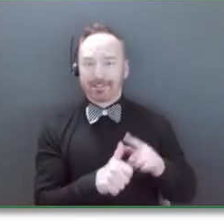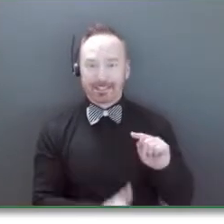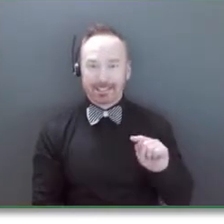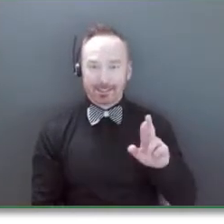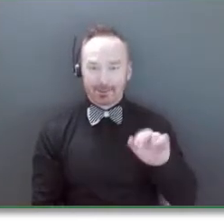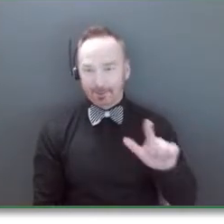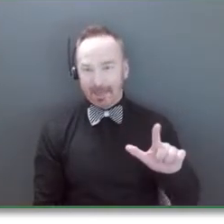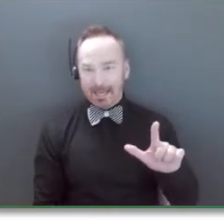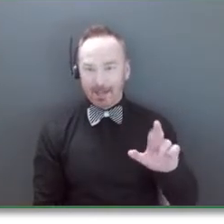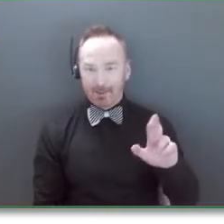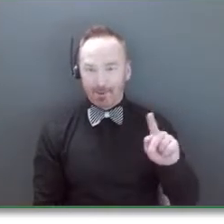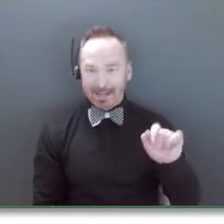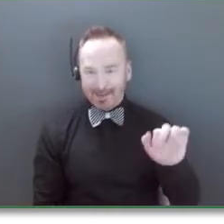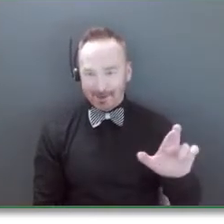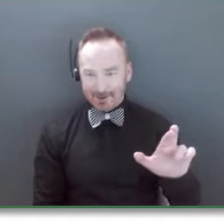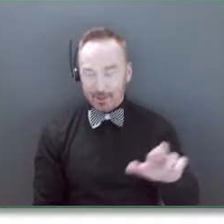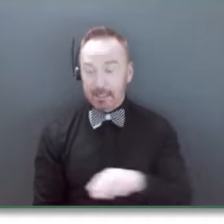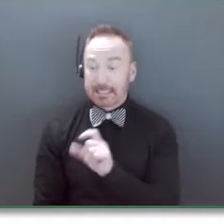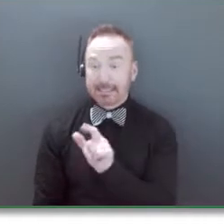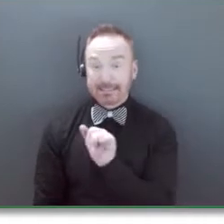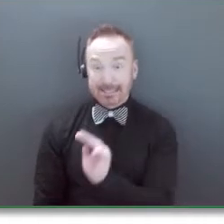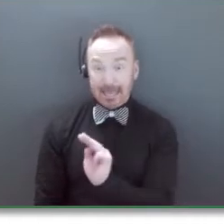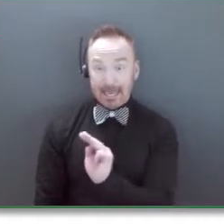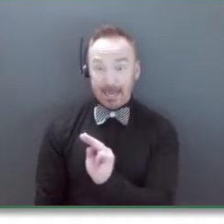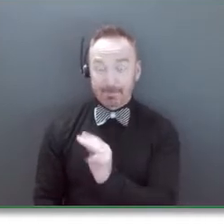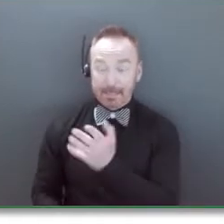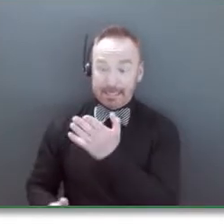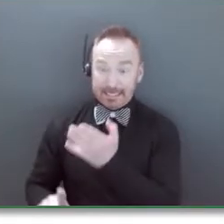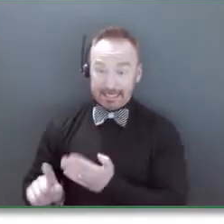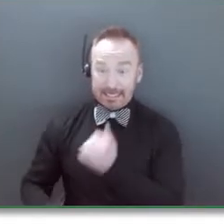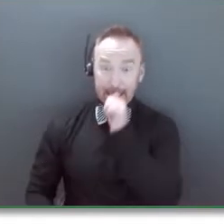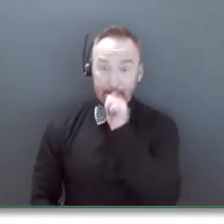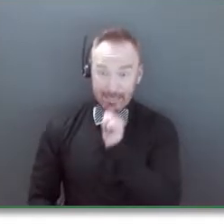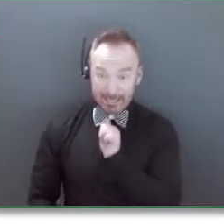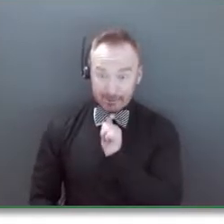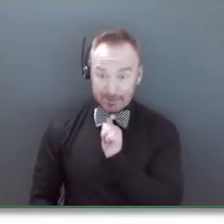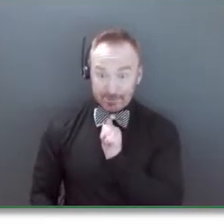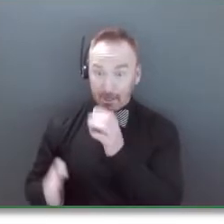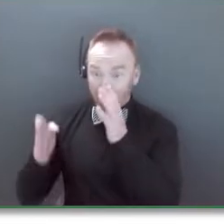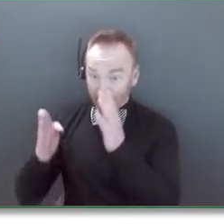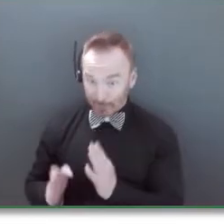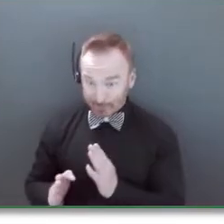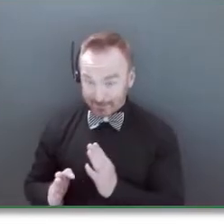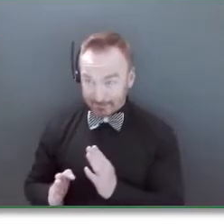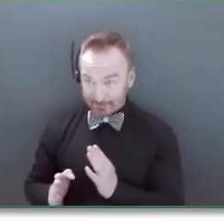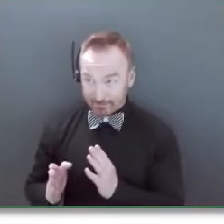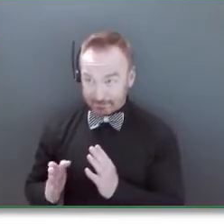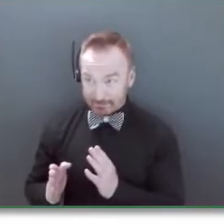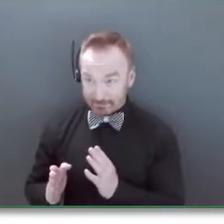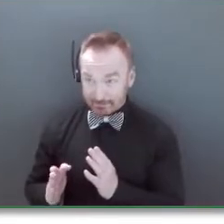probably still isn't a patient person. So when it when Paul asked him when he wanted to go on this hike he said oh